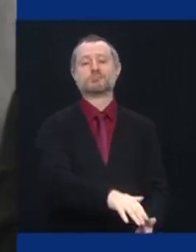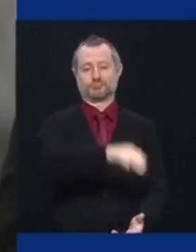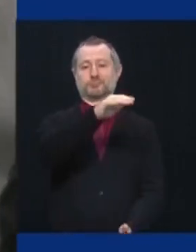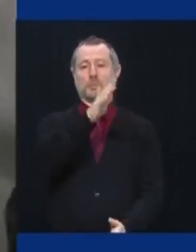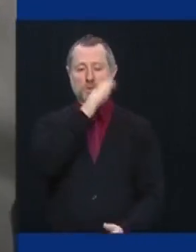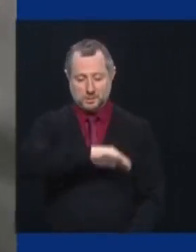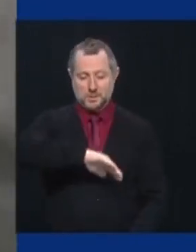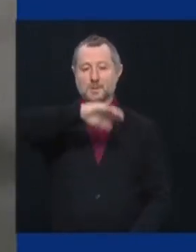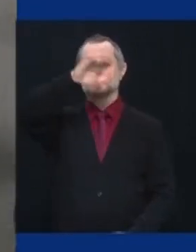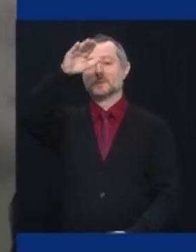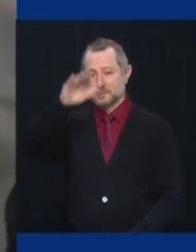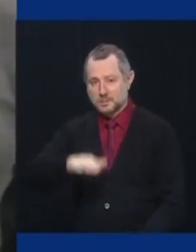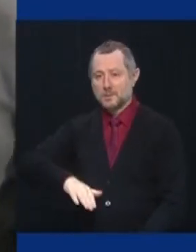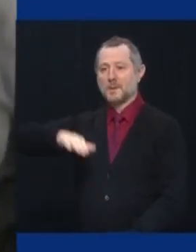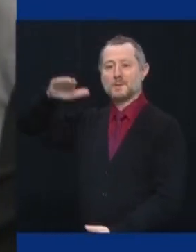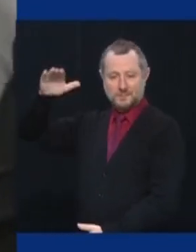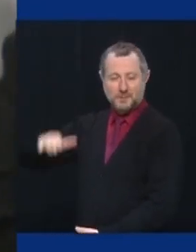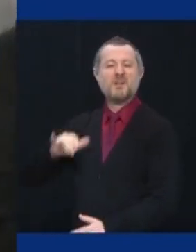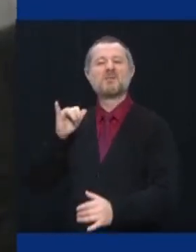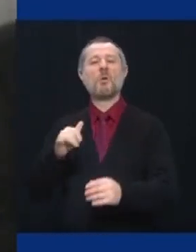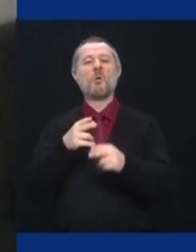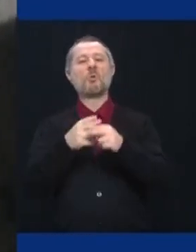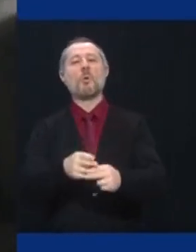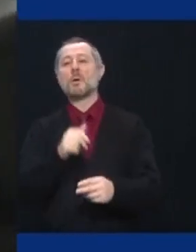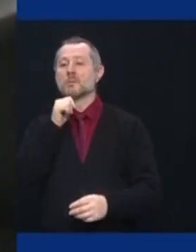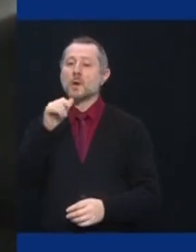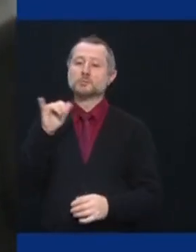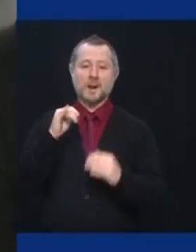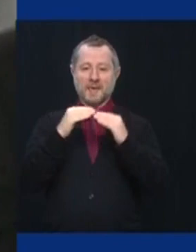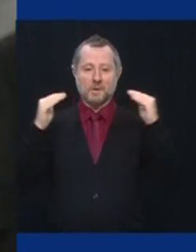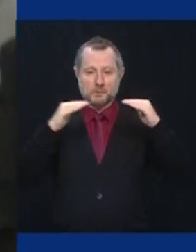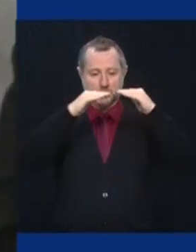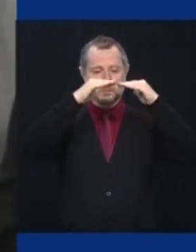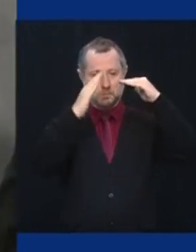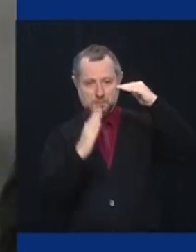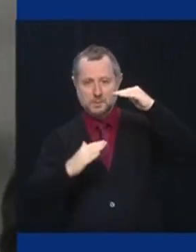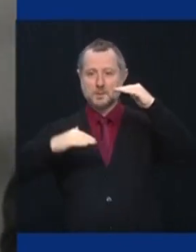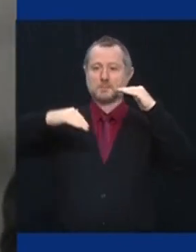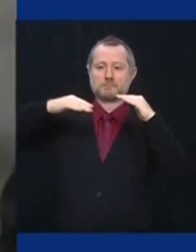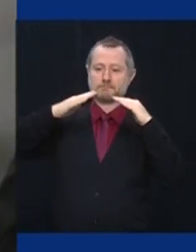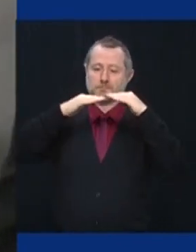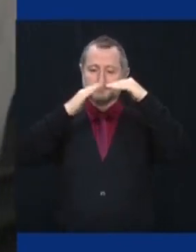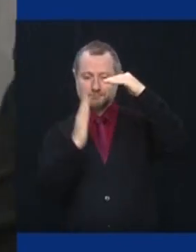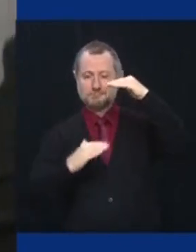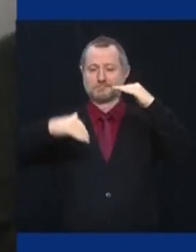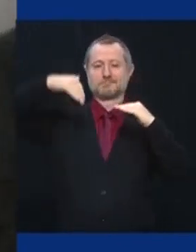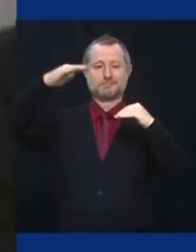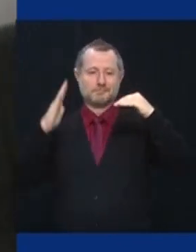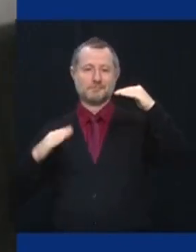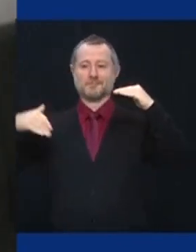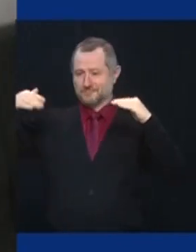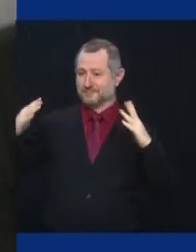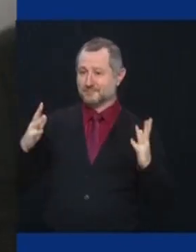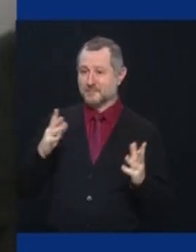A COUPLE OF WEEKS AND THEN IT'S GOING TO INCREASE AGAIN, THE SUPPLY. SO YOU'RE GOING TO SEE AN